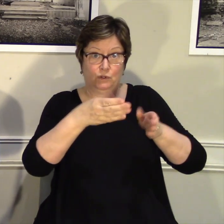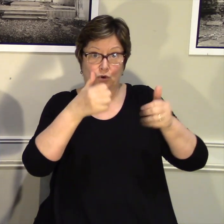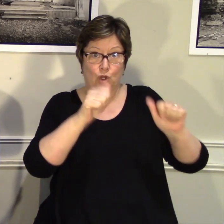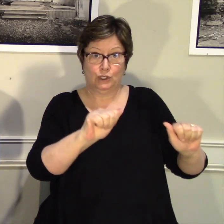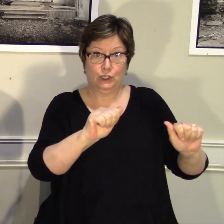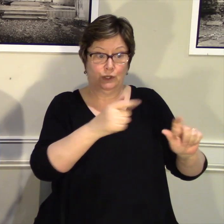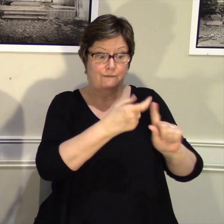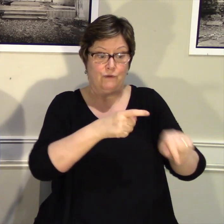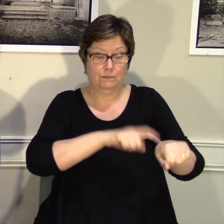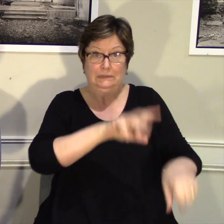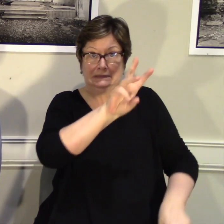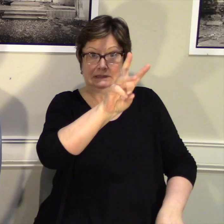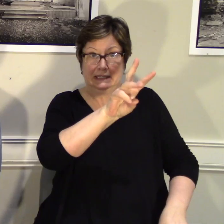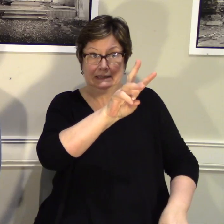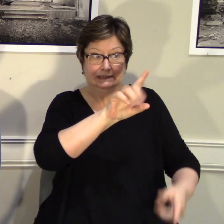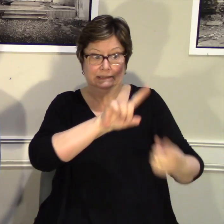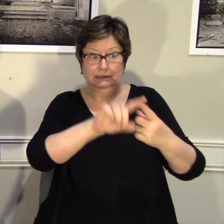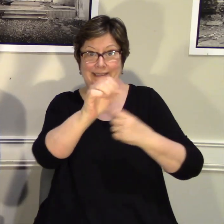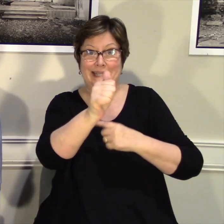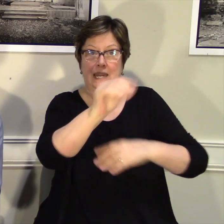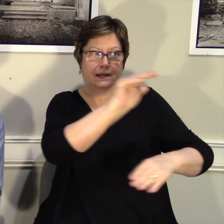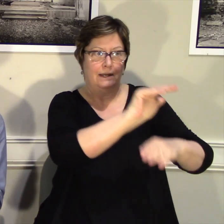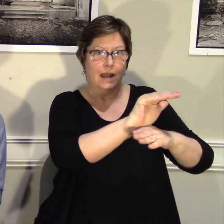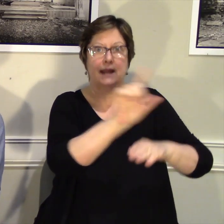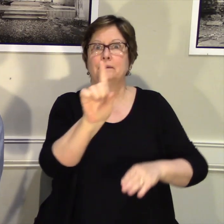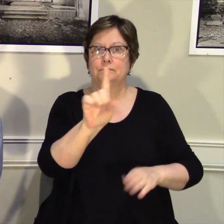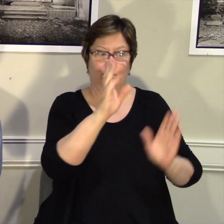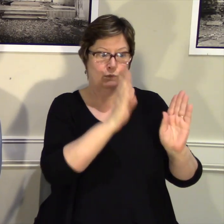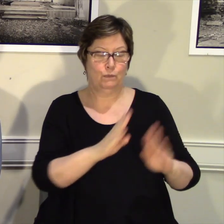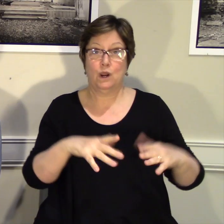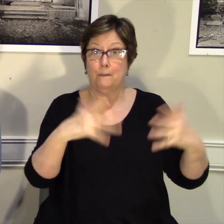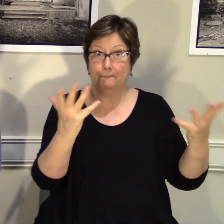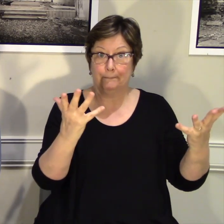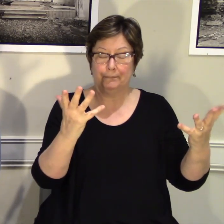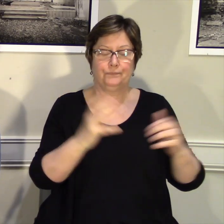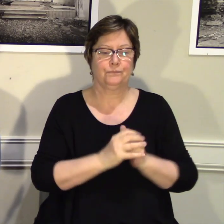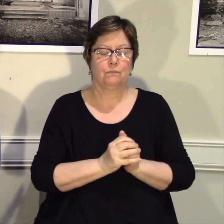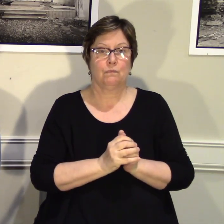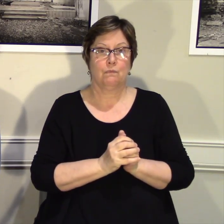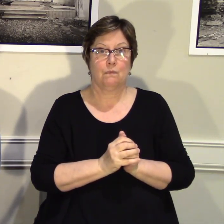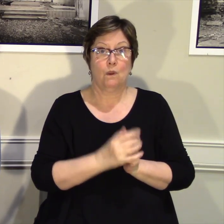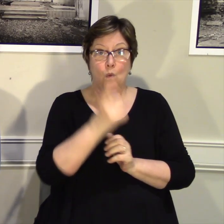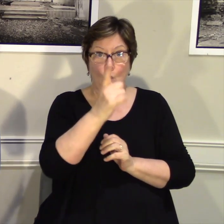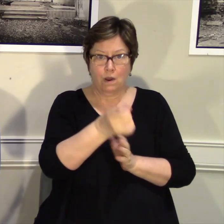from 6 until 10 p.m. And here's what you should prepare: a 60-second monologue